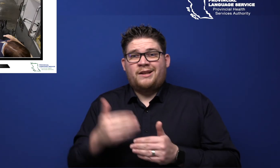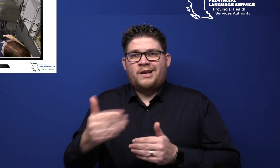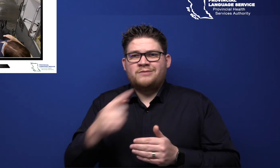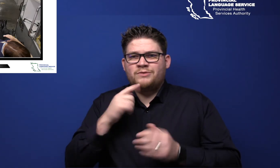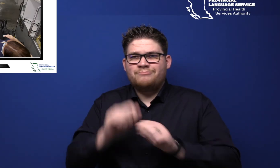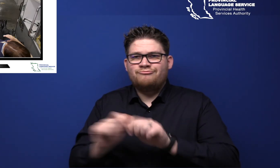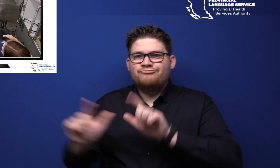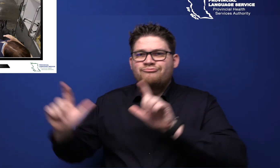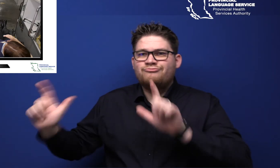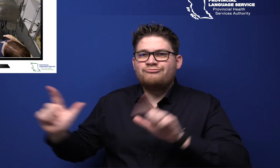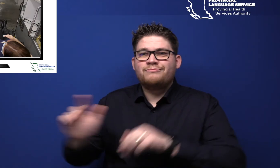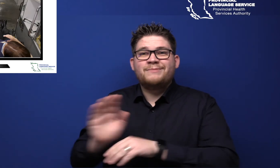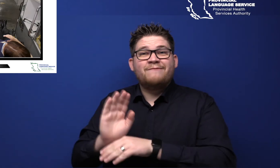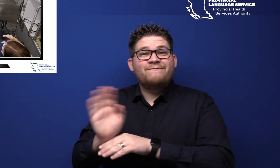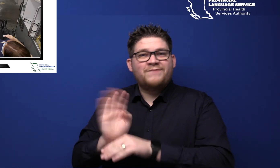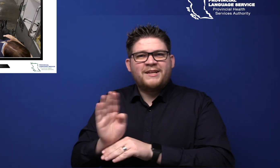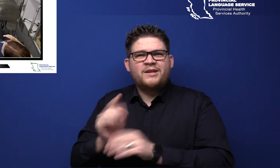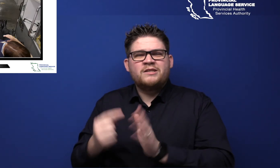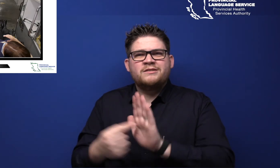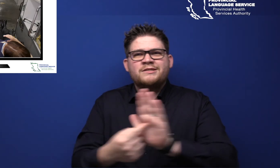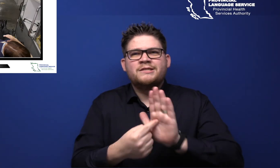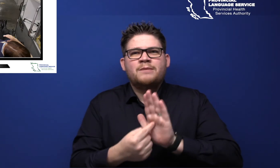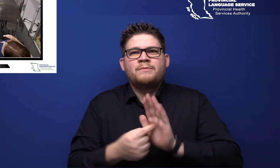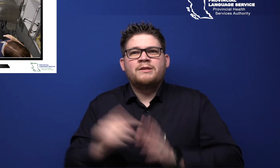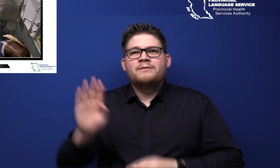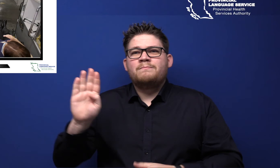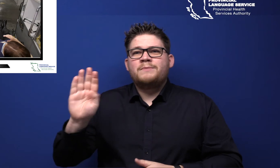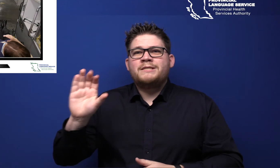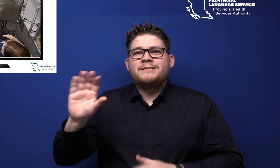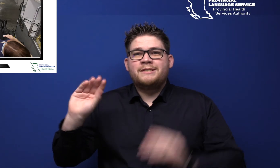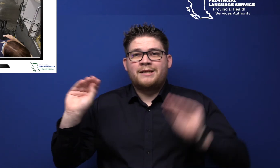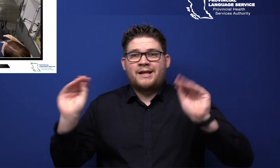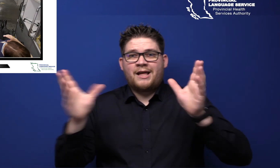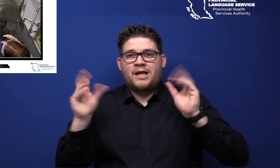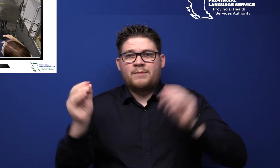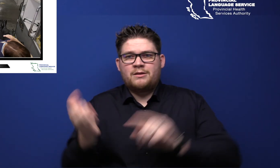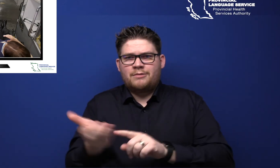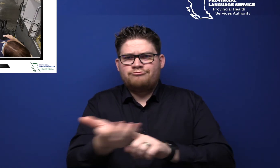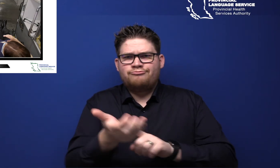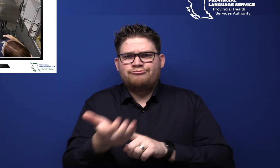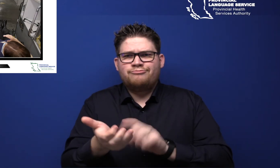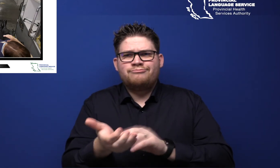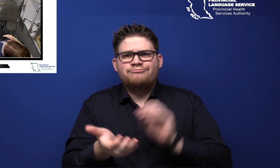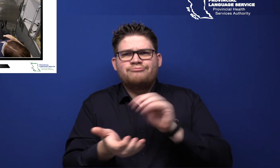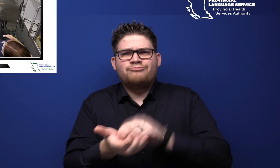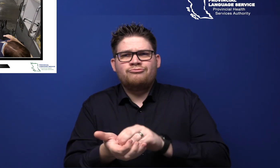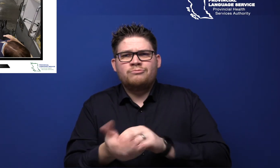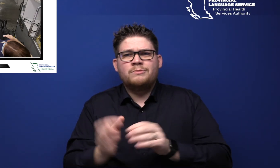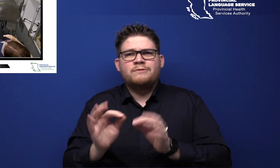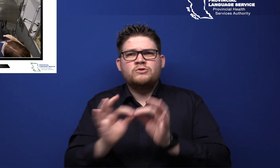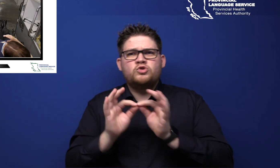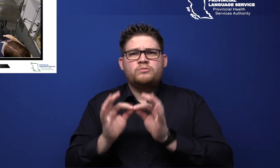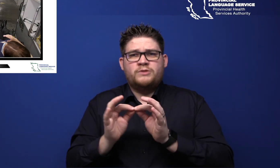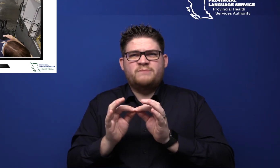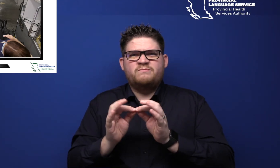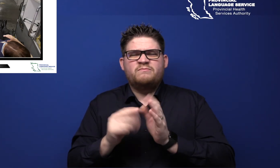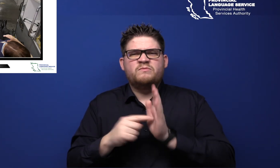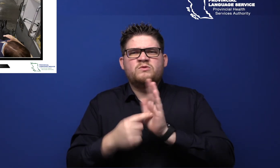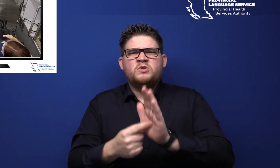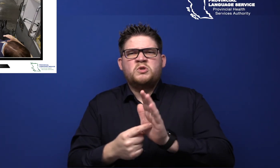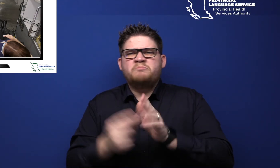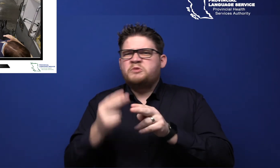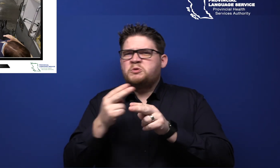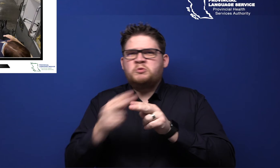NOW SHOW A SHORT VIDEO FROM THE BC AMBULANCE SERVICES AROUND VRI INTERPRETING.